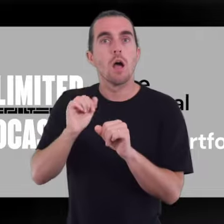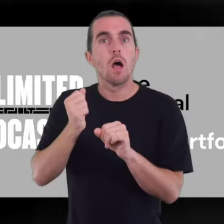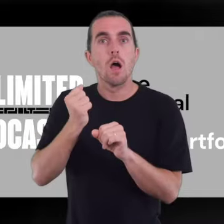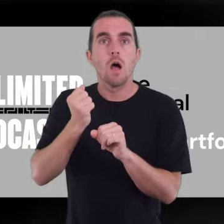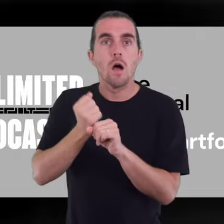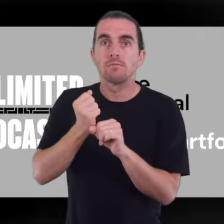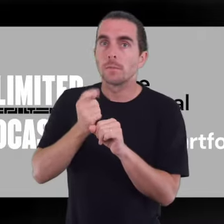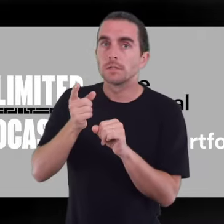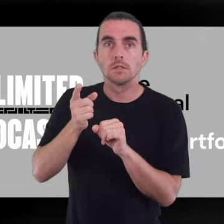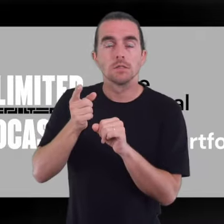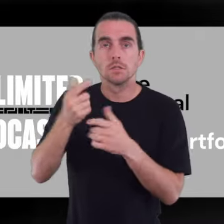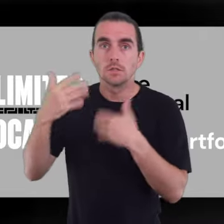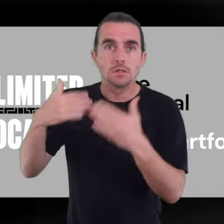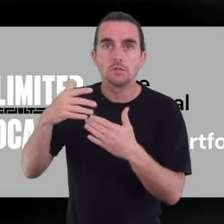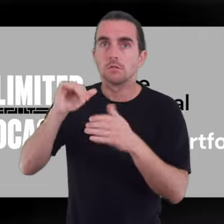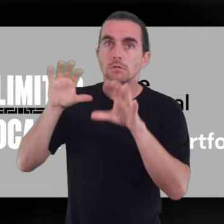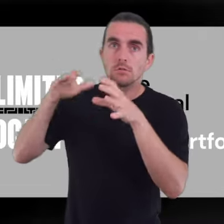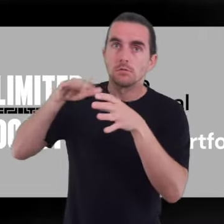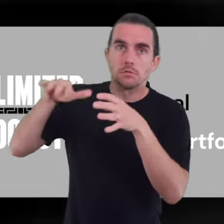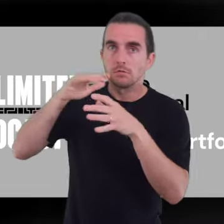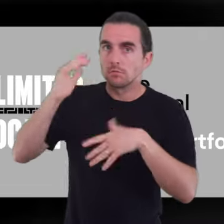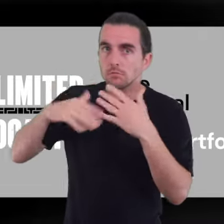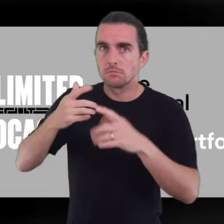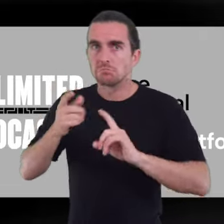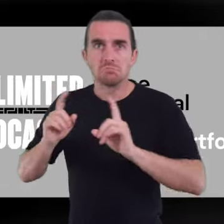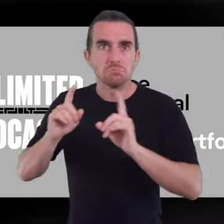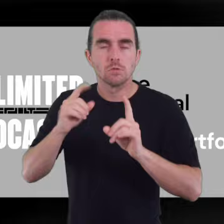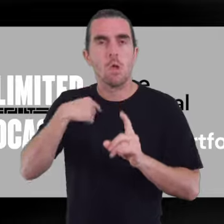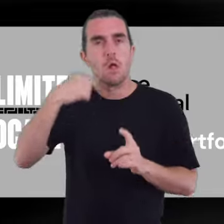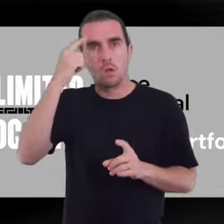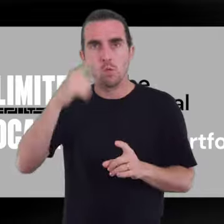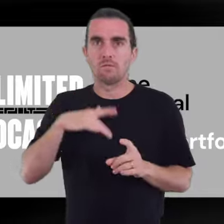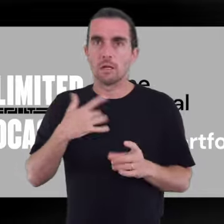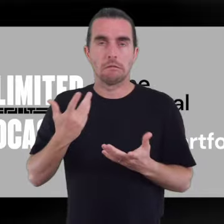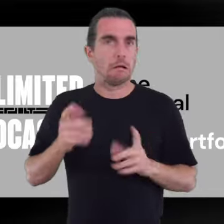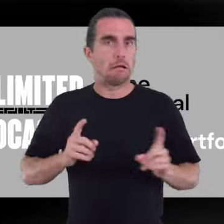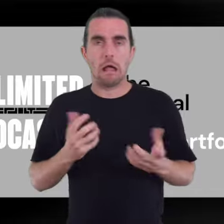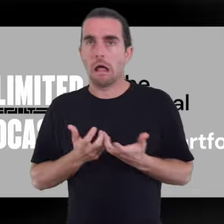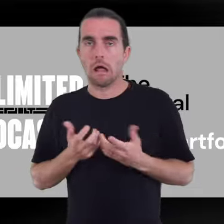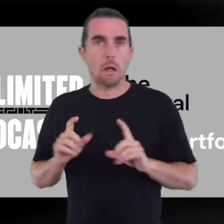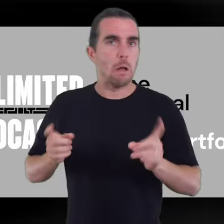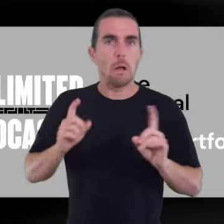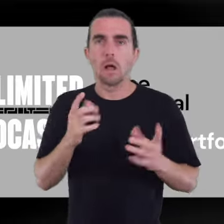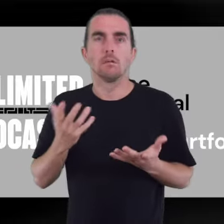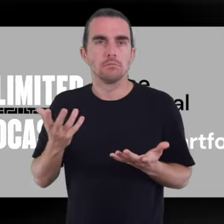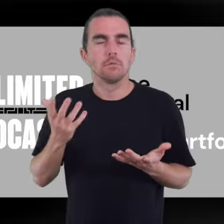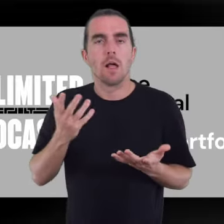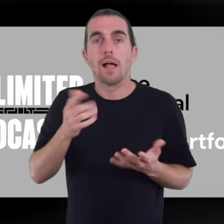and corporations, et cetera, et cetera. But I guess you can feel hopeless sometimes,